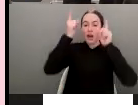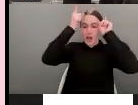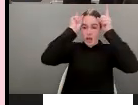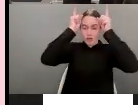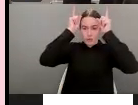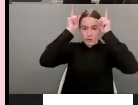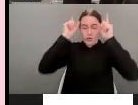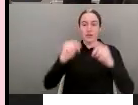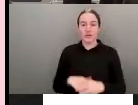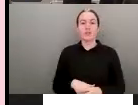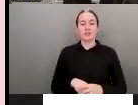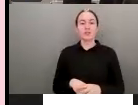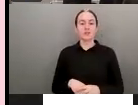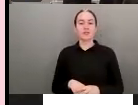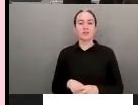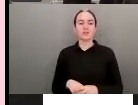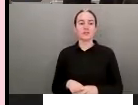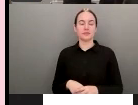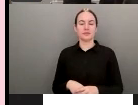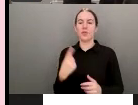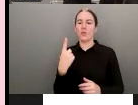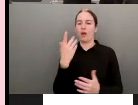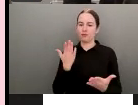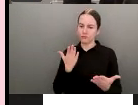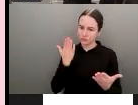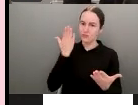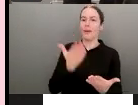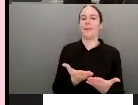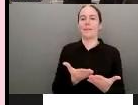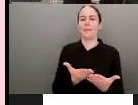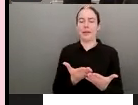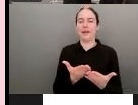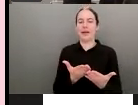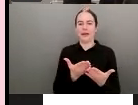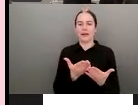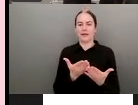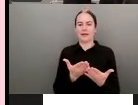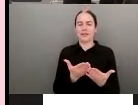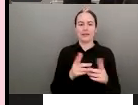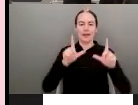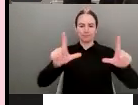the recommended component library